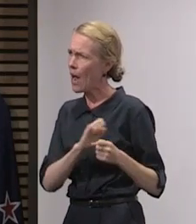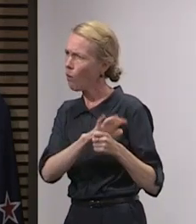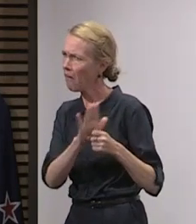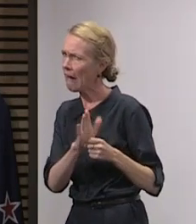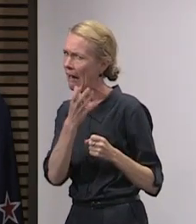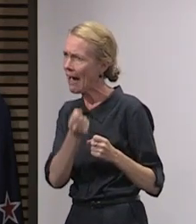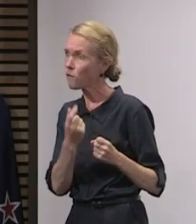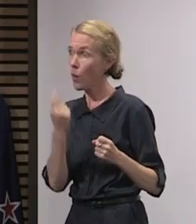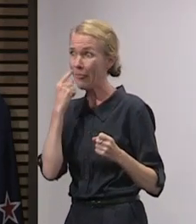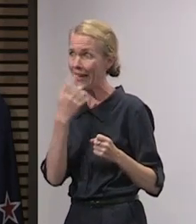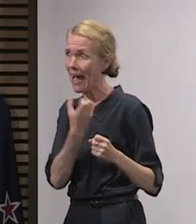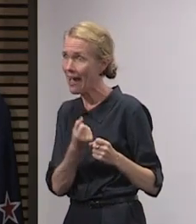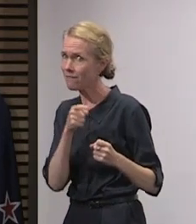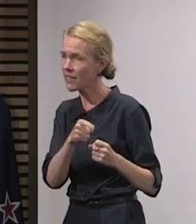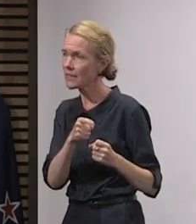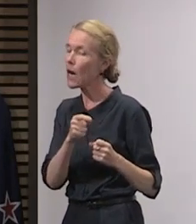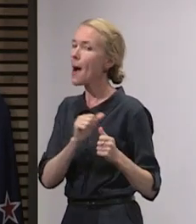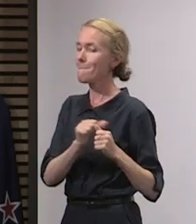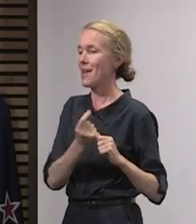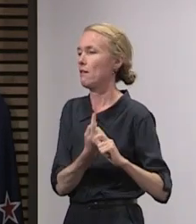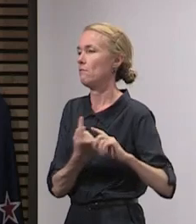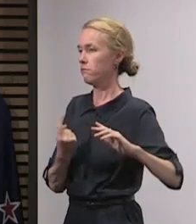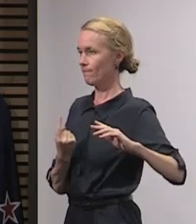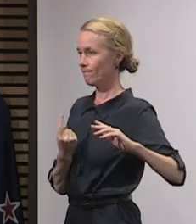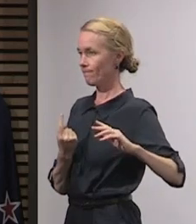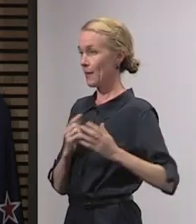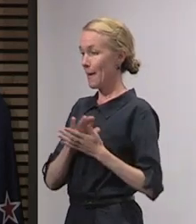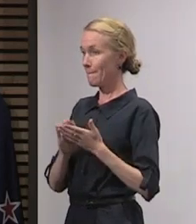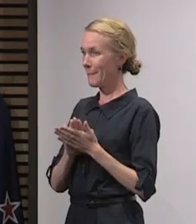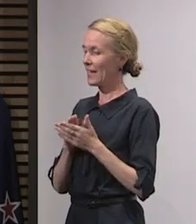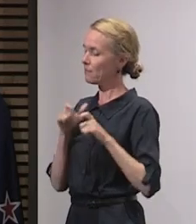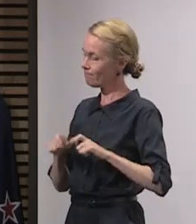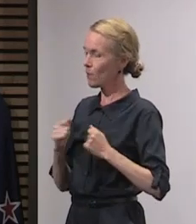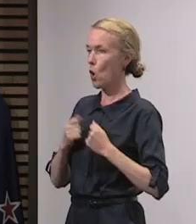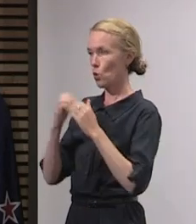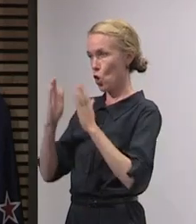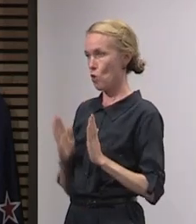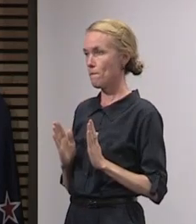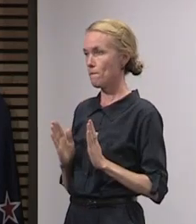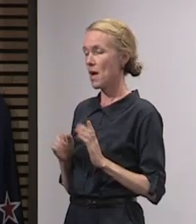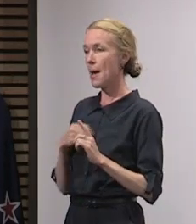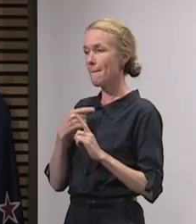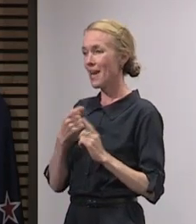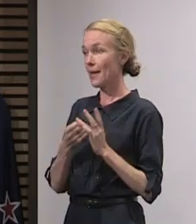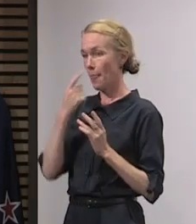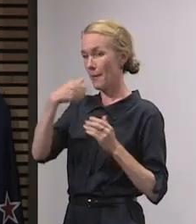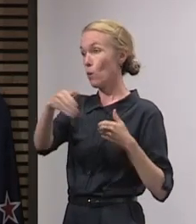have been identified as a close contact of one of our new confirmed or probable